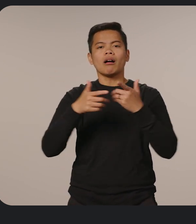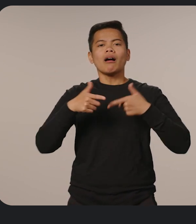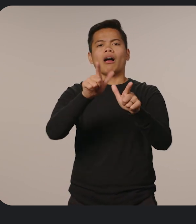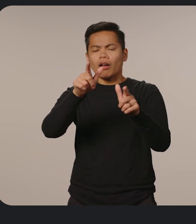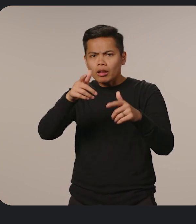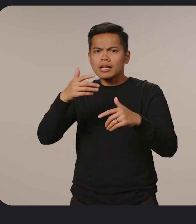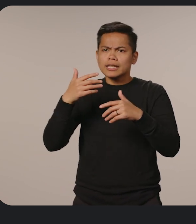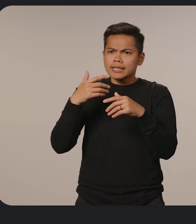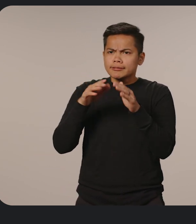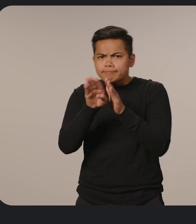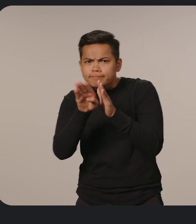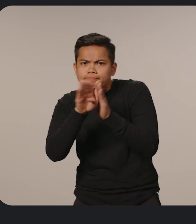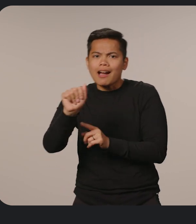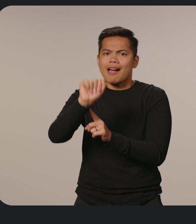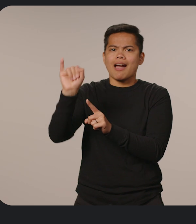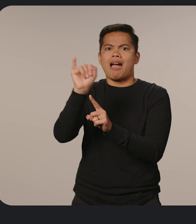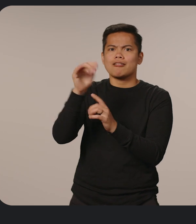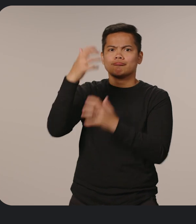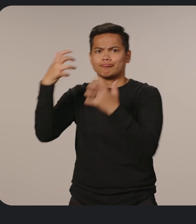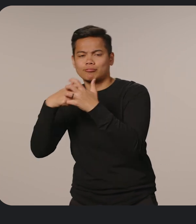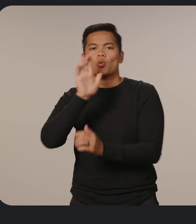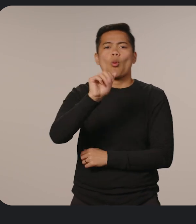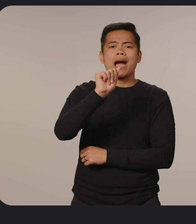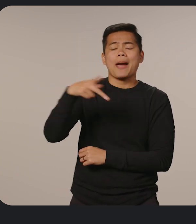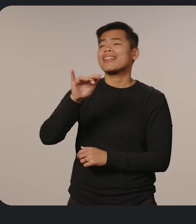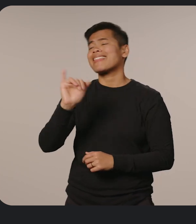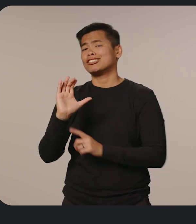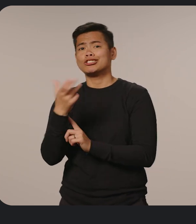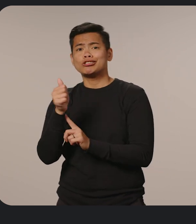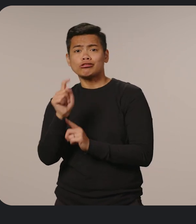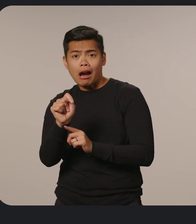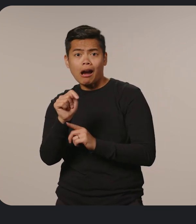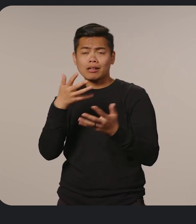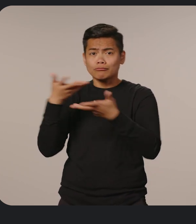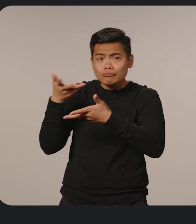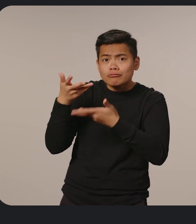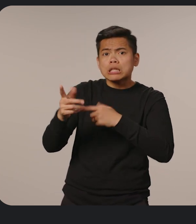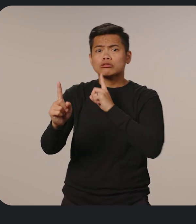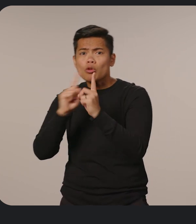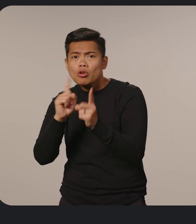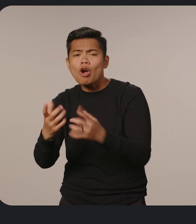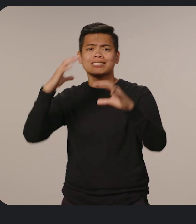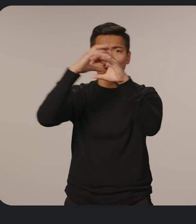AI capabilities to your app such as chat interface for continuous dialog